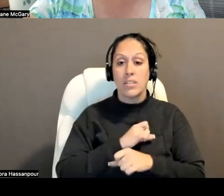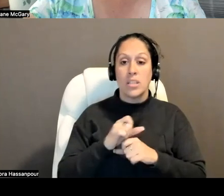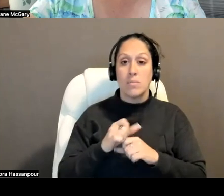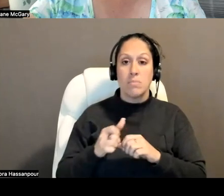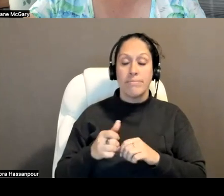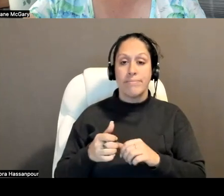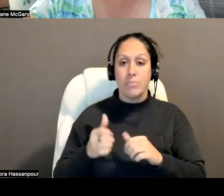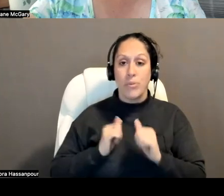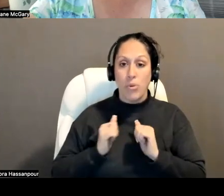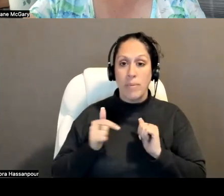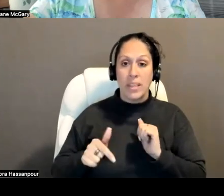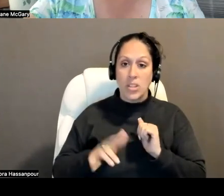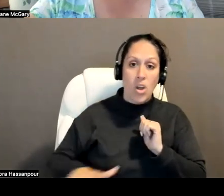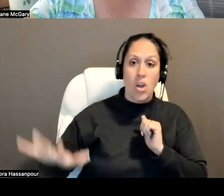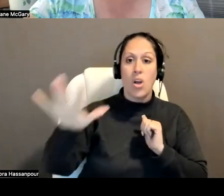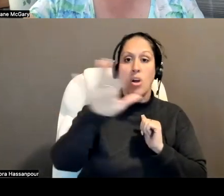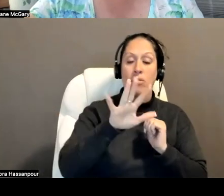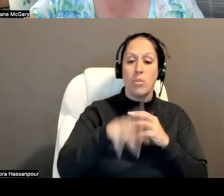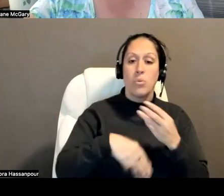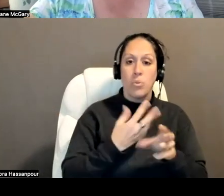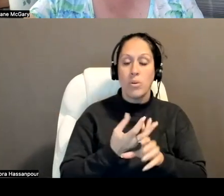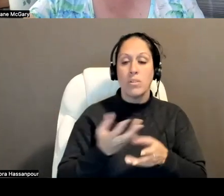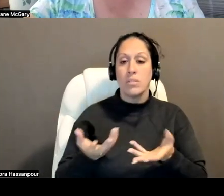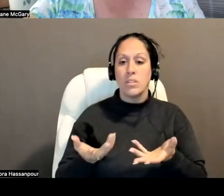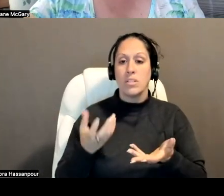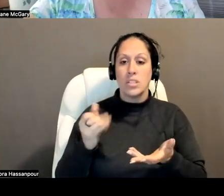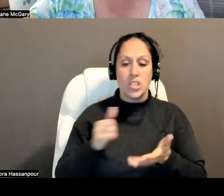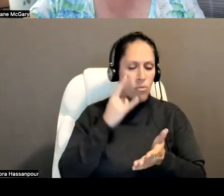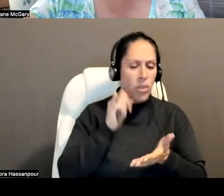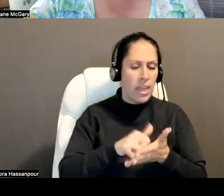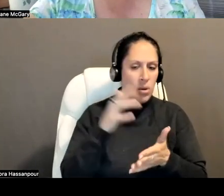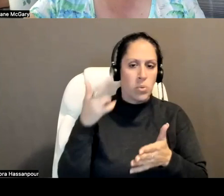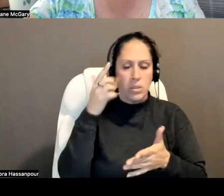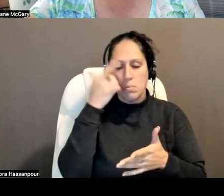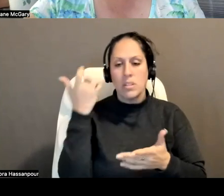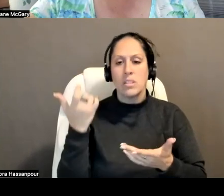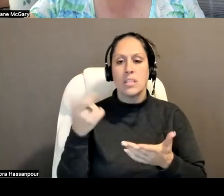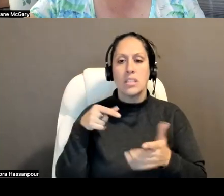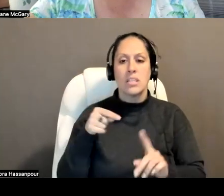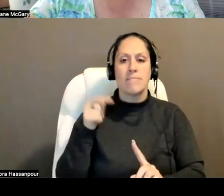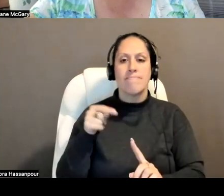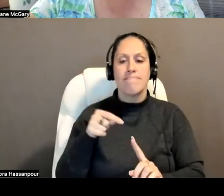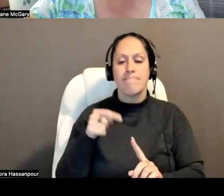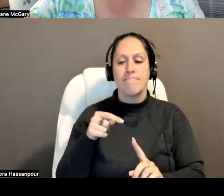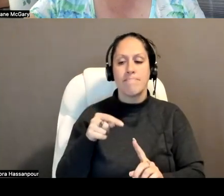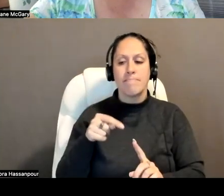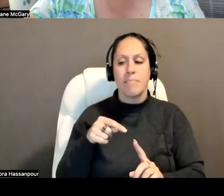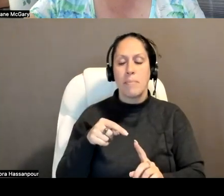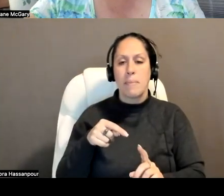this piece all over the world just for that reason. because it's-- I think it's as great